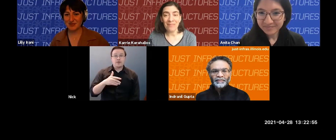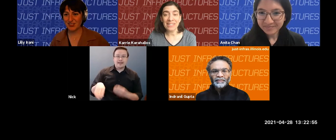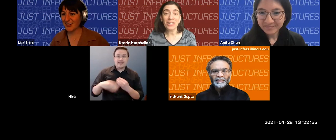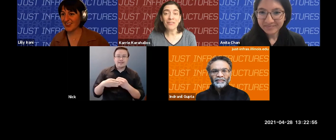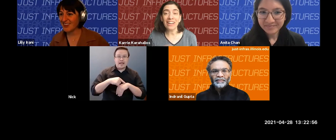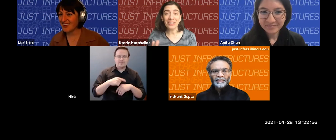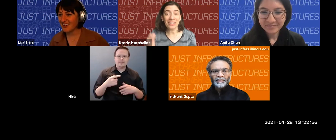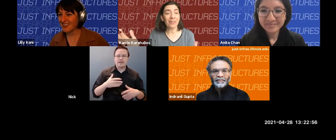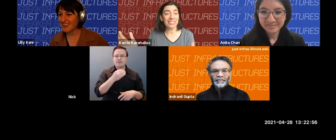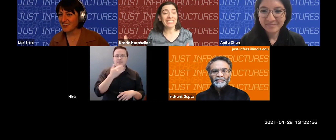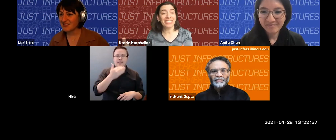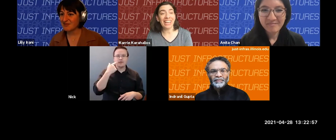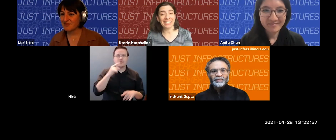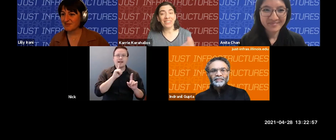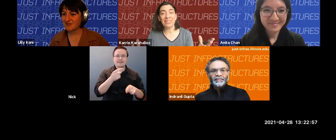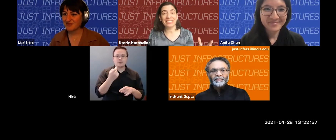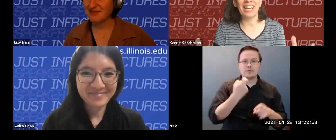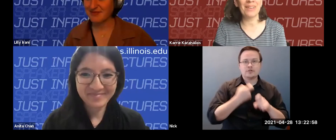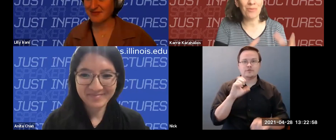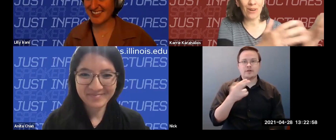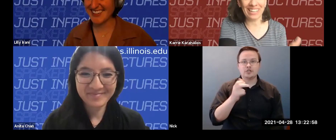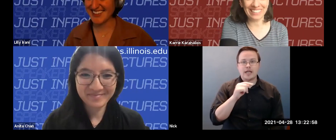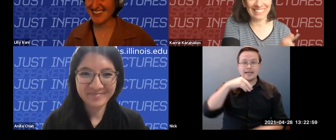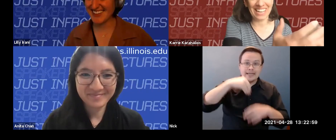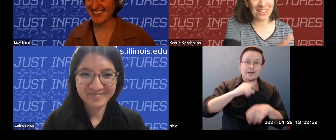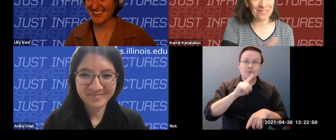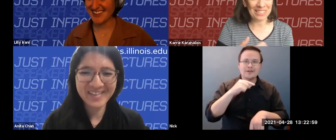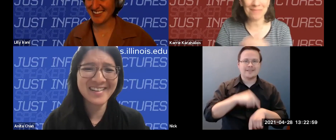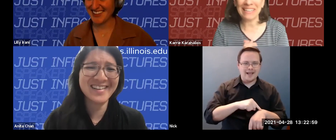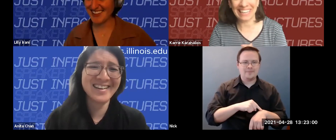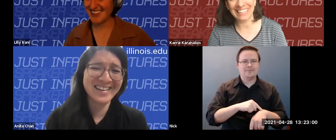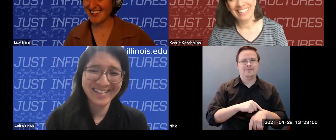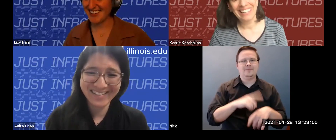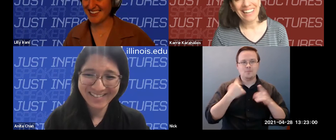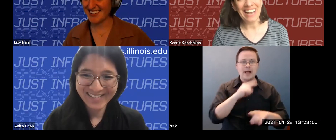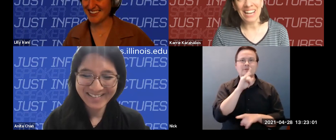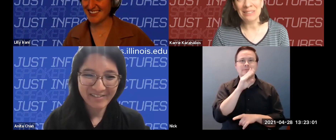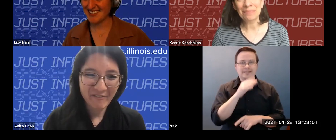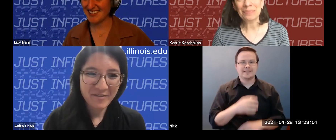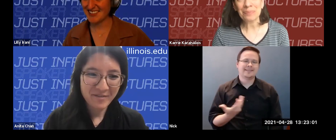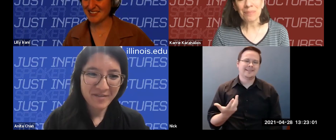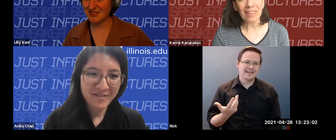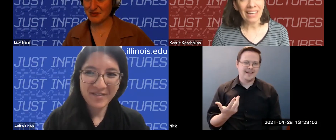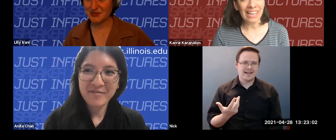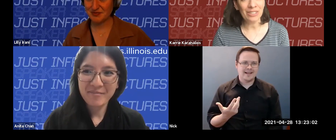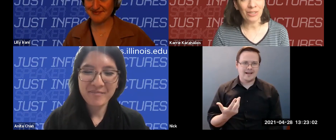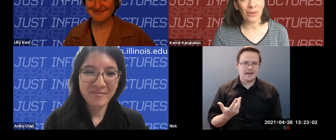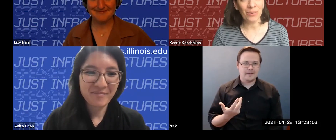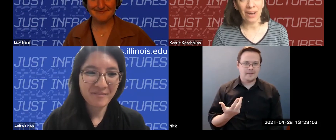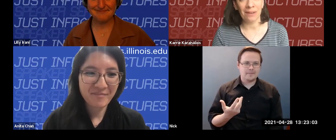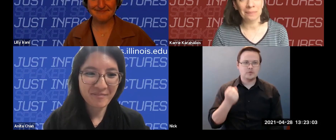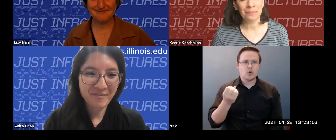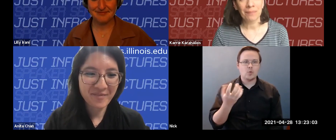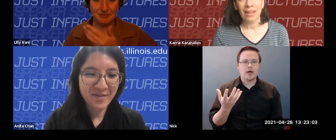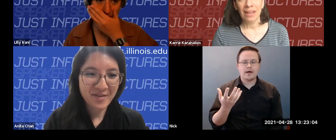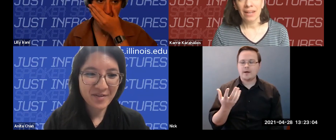Thank you for that extra time, and thank you for answering the question in the chat in real time while while speaking.